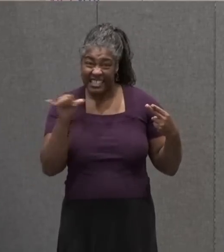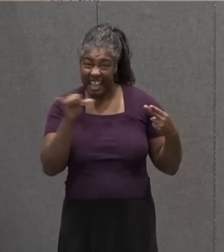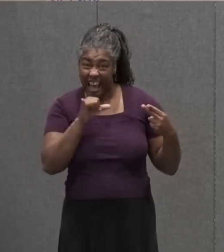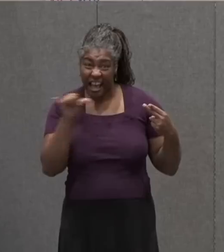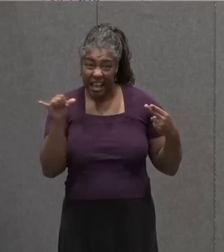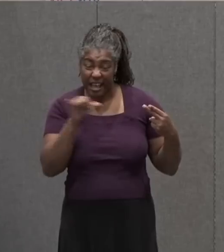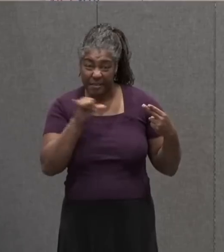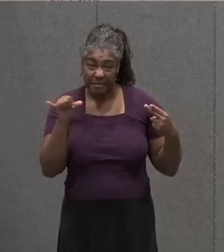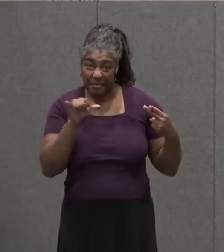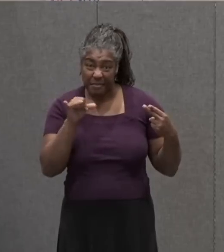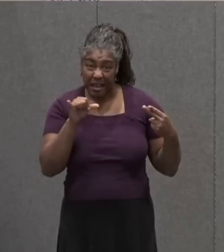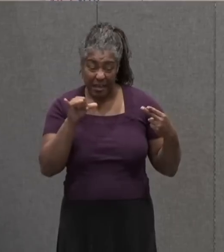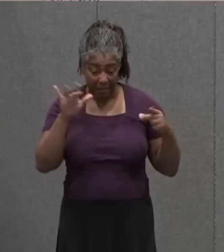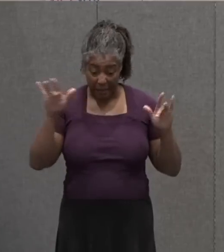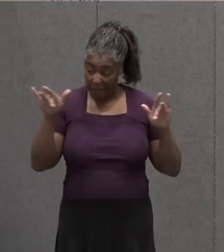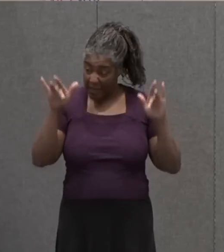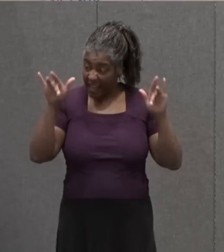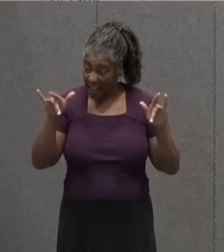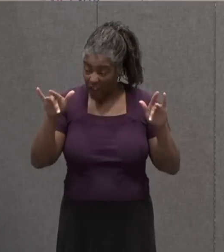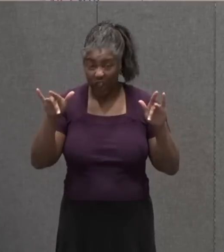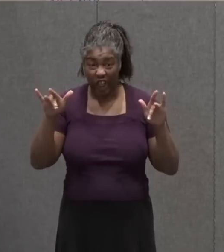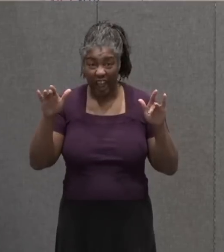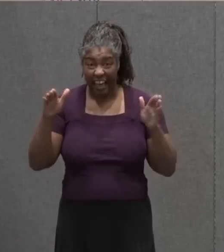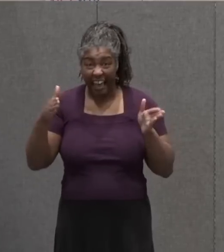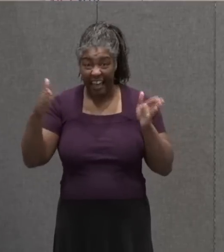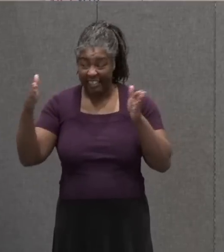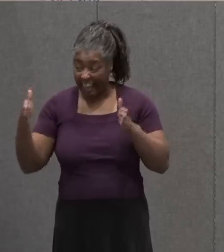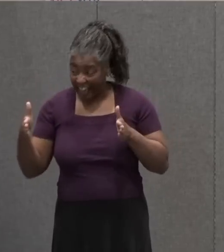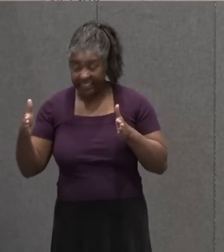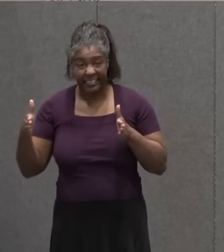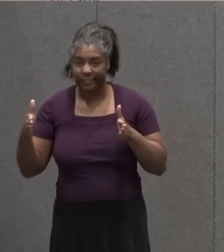Fish and son do not rhyme.